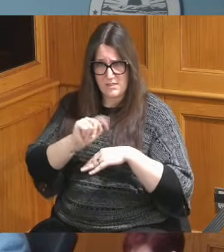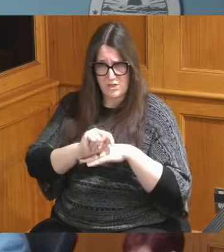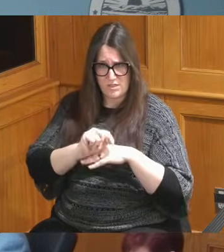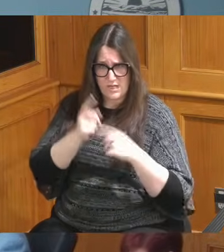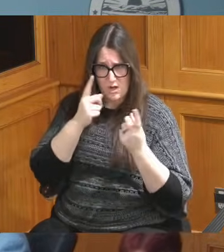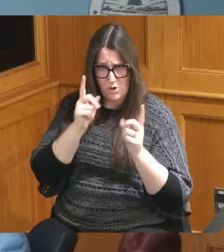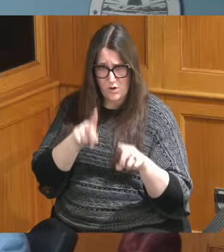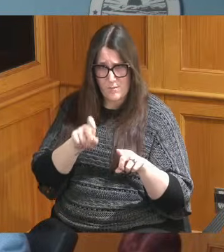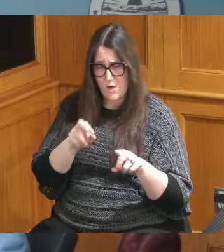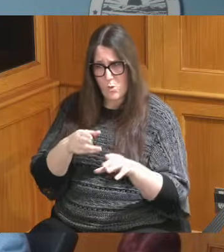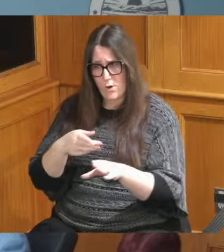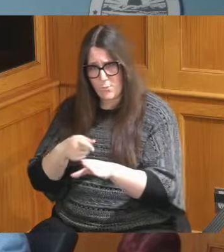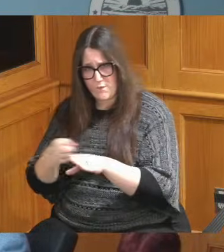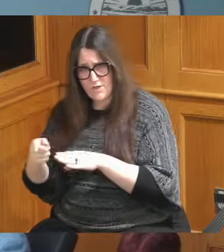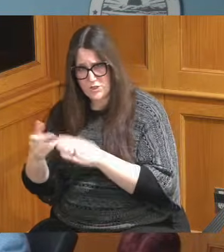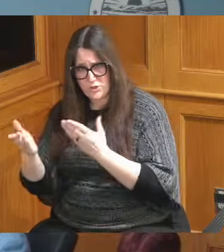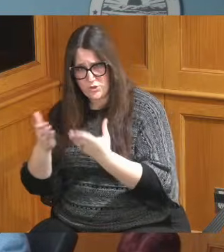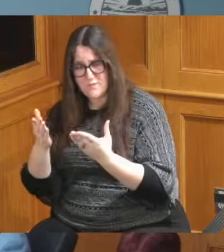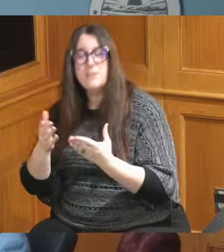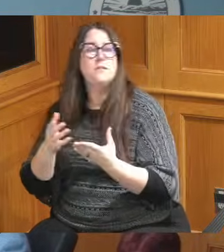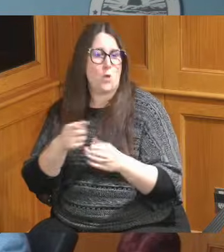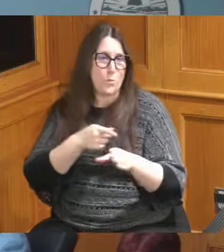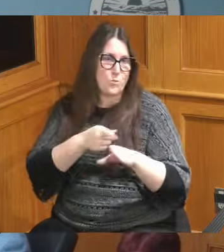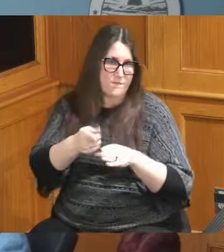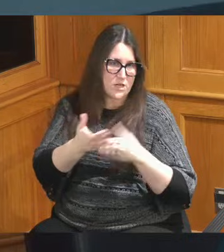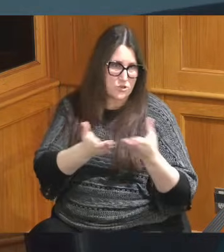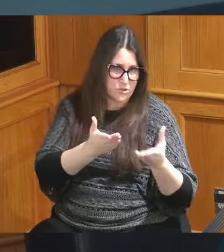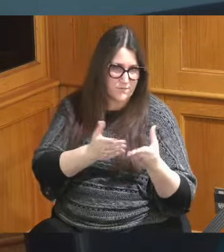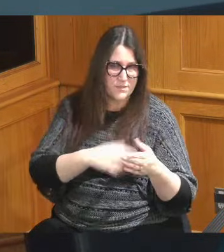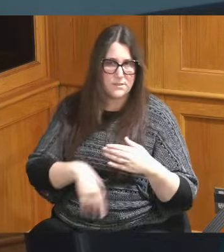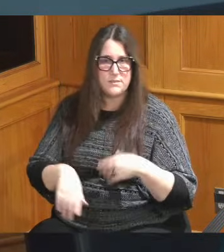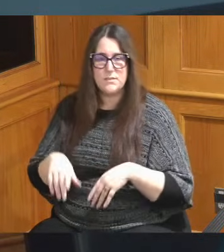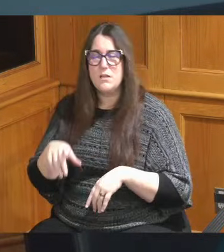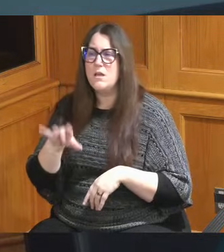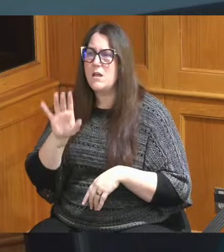professional? It's professional services. Okay. And then on the professional services, there's no